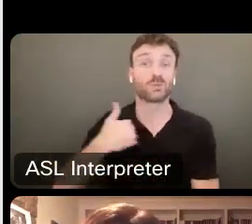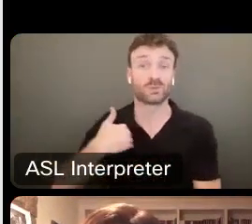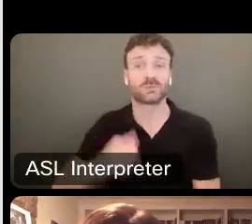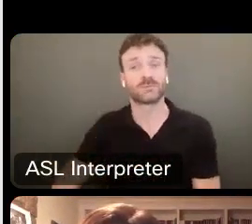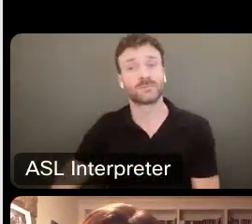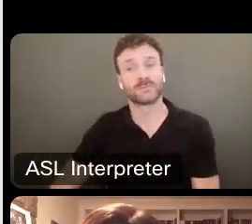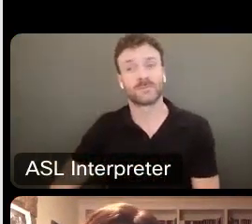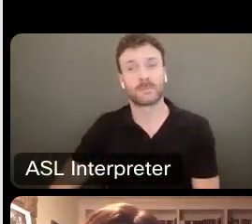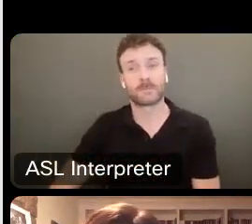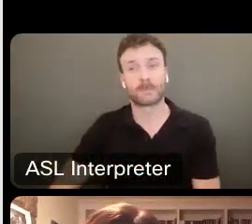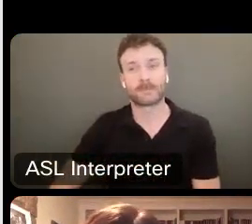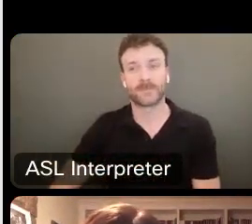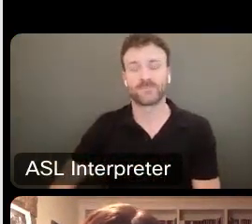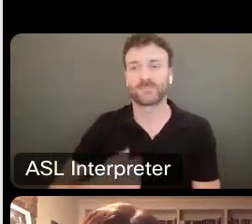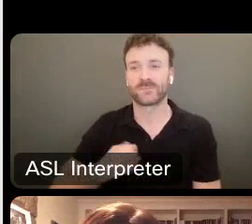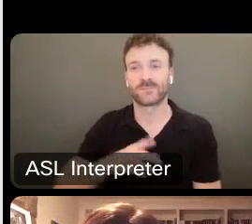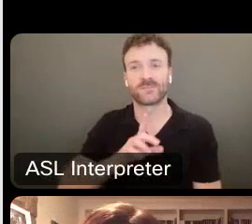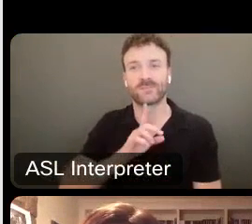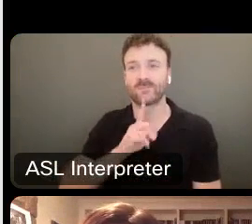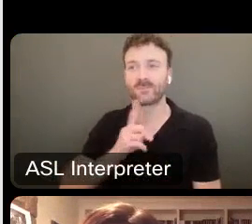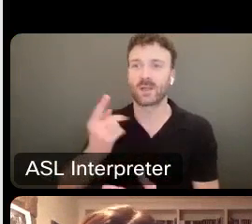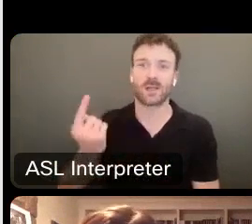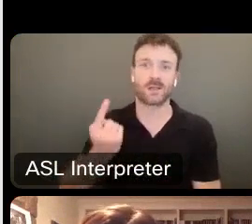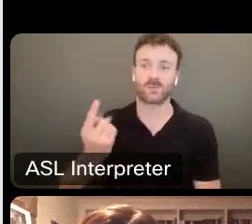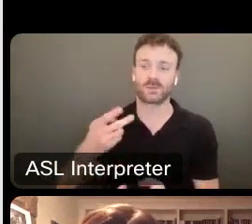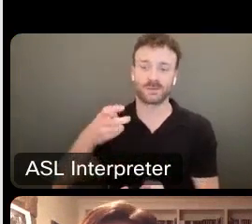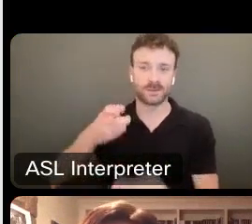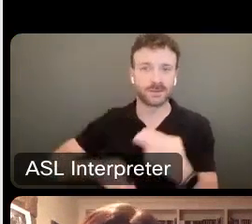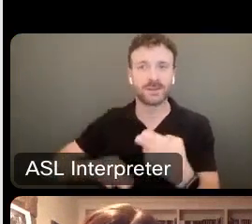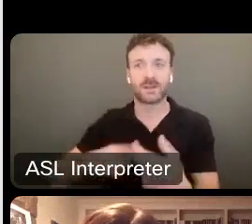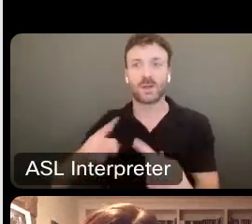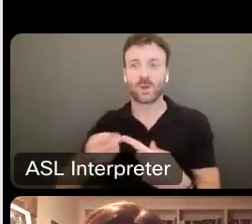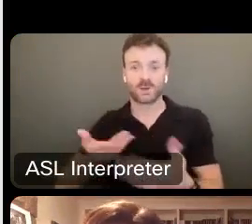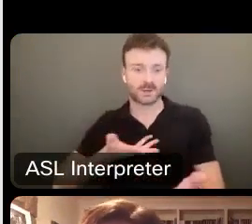are always difficulties when you're dealing with construction and congestion and you are